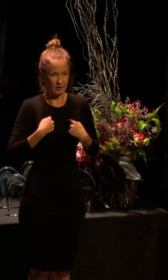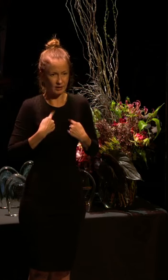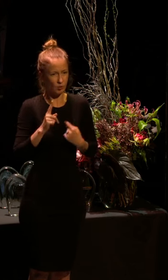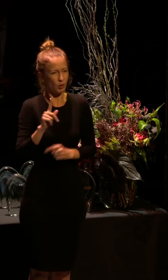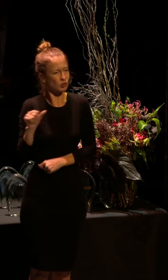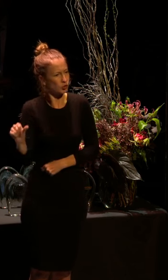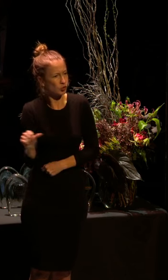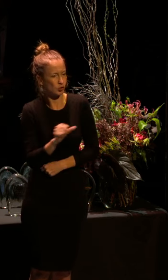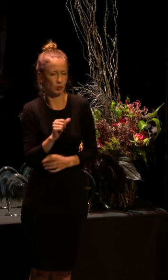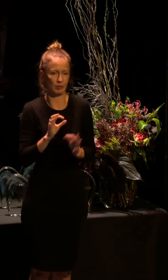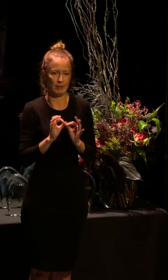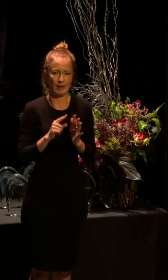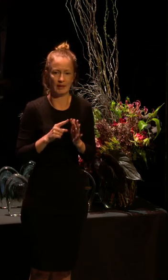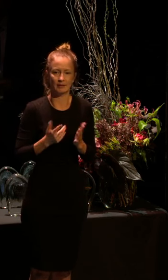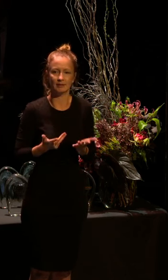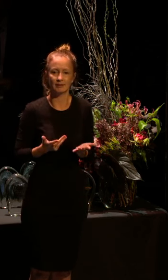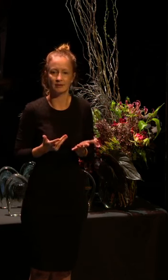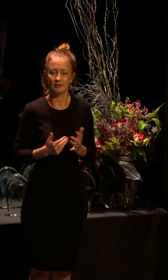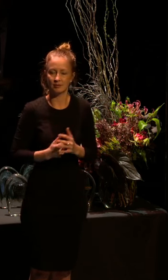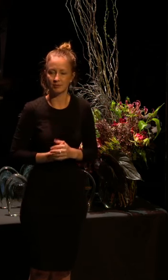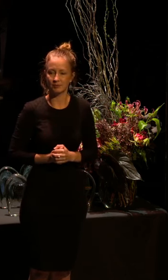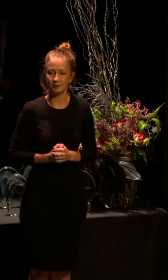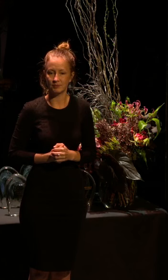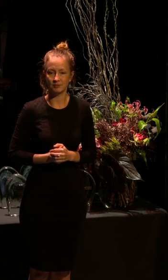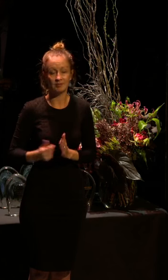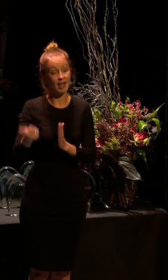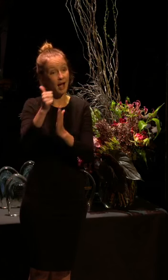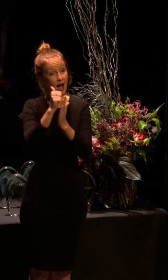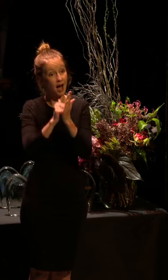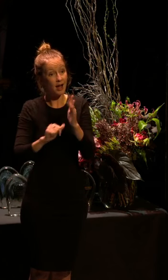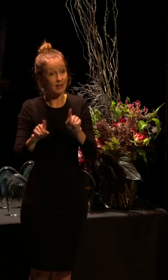Artists like our eight award recipients here tonight -